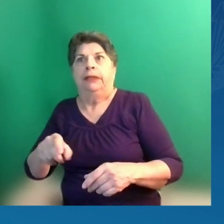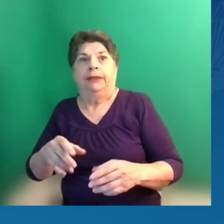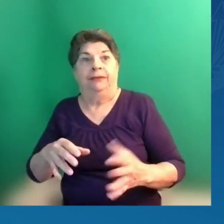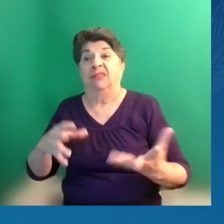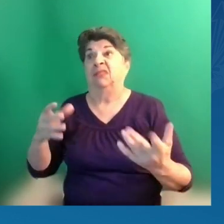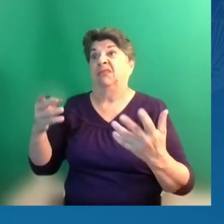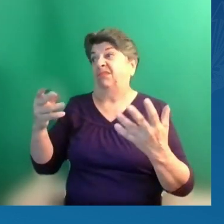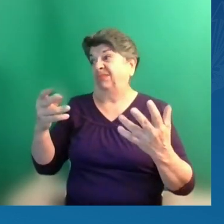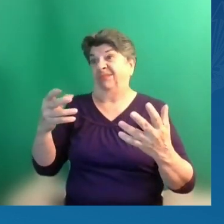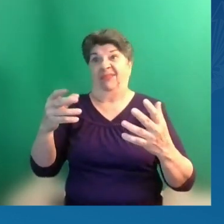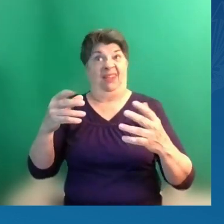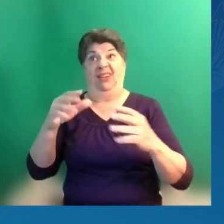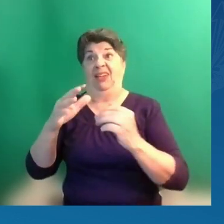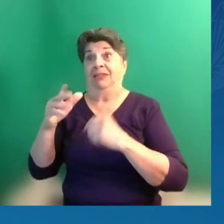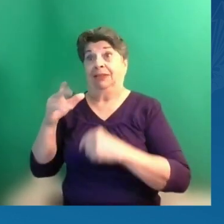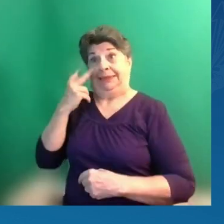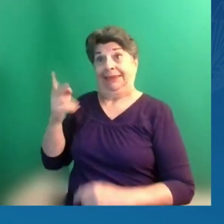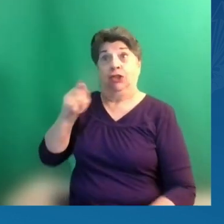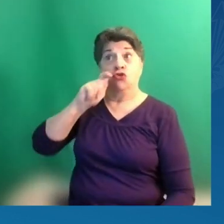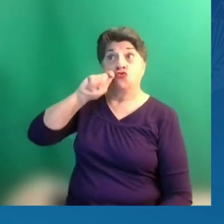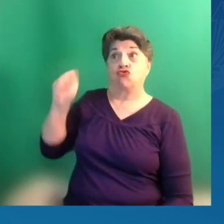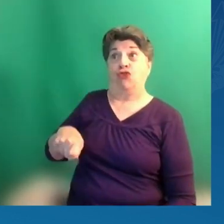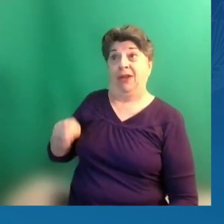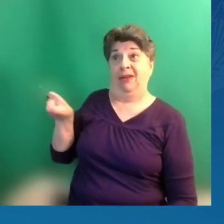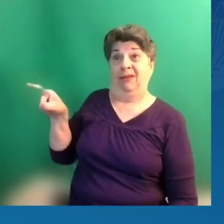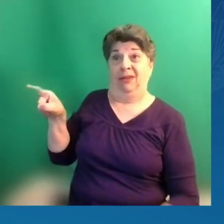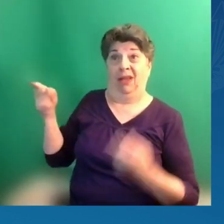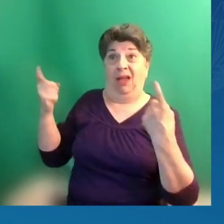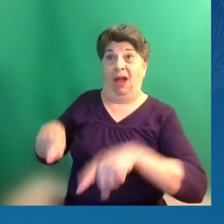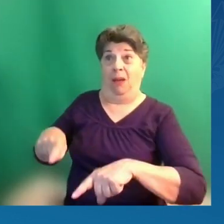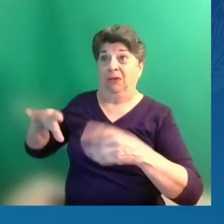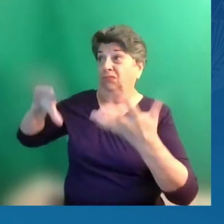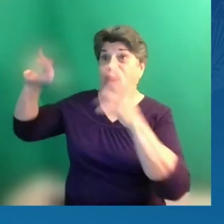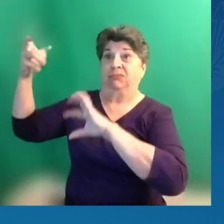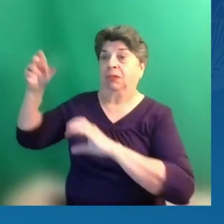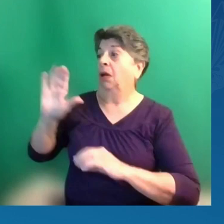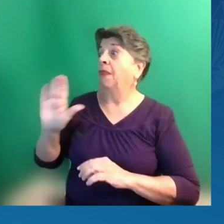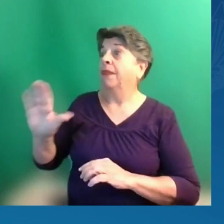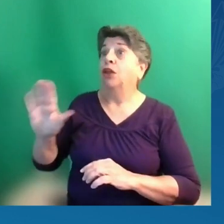A very, very different circumstance than existed in Ukraine prior to February 24th.